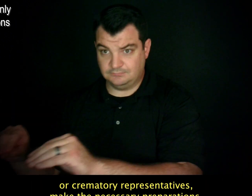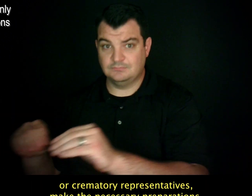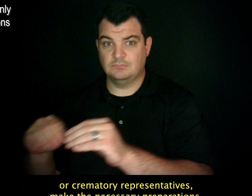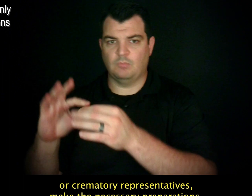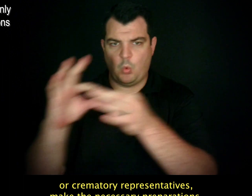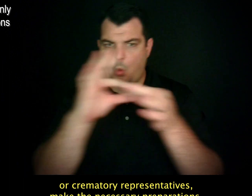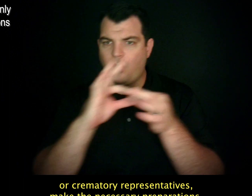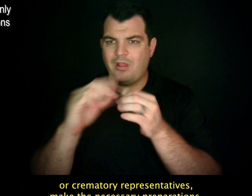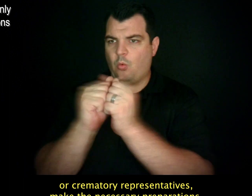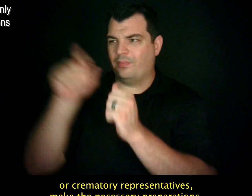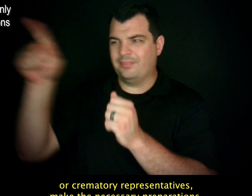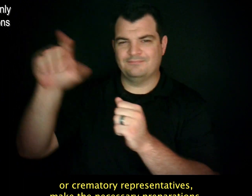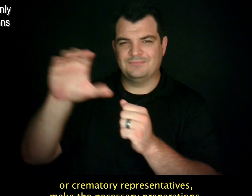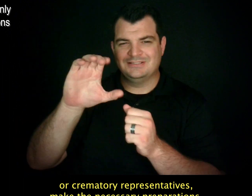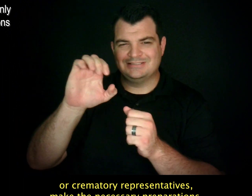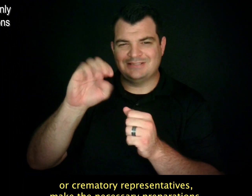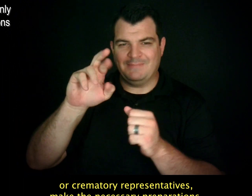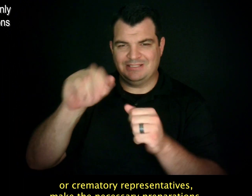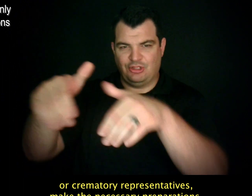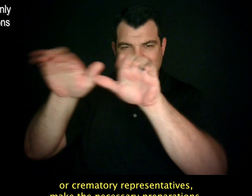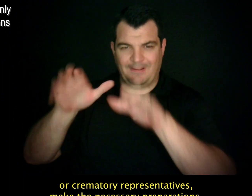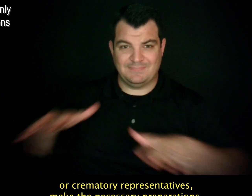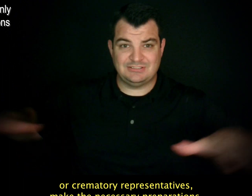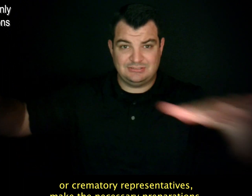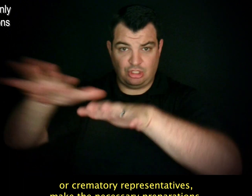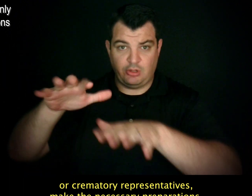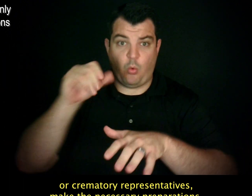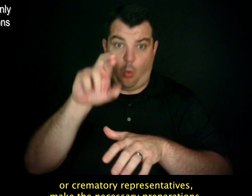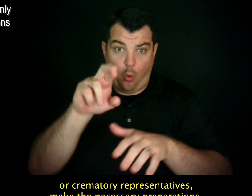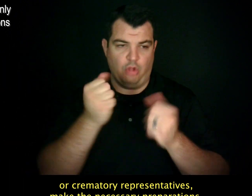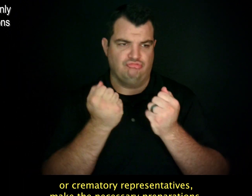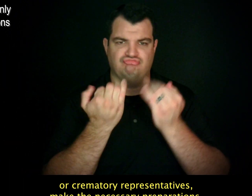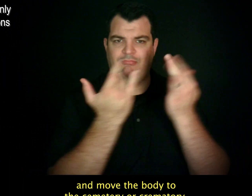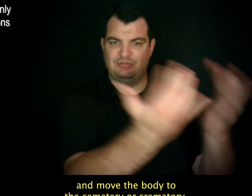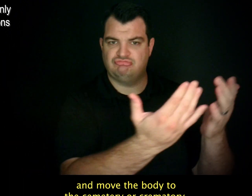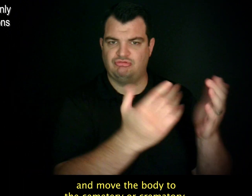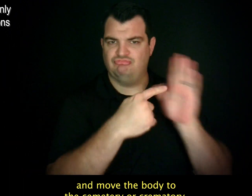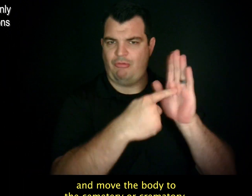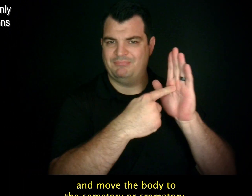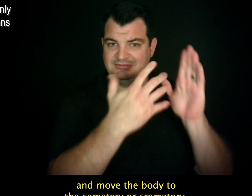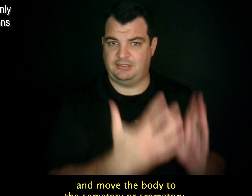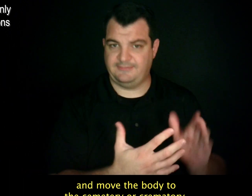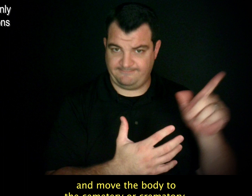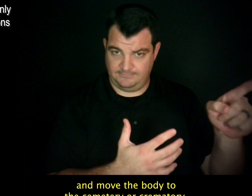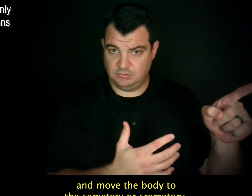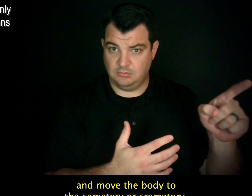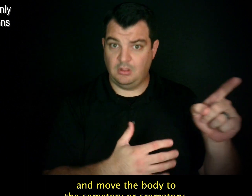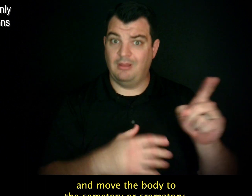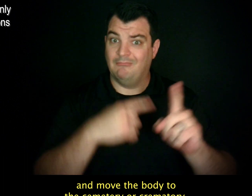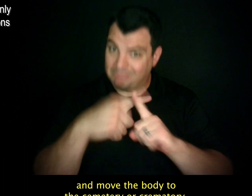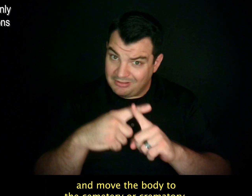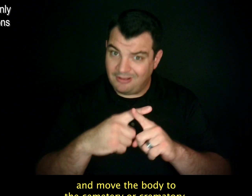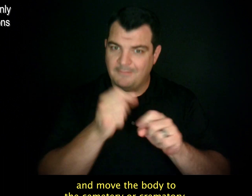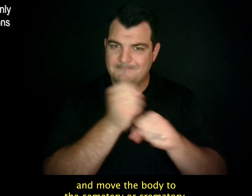or crematory representatives, make the necessary preparations, and move the body to the cemetery or crematory.